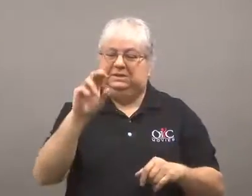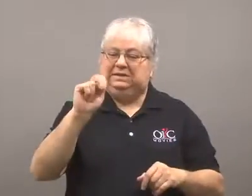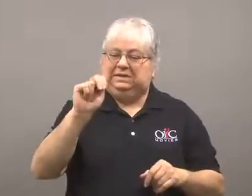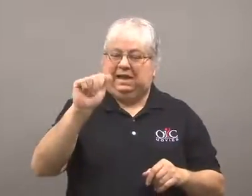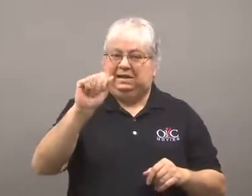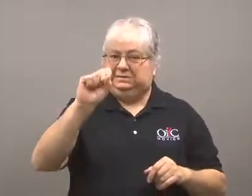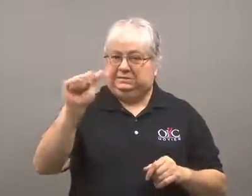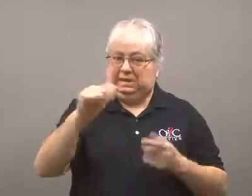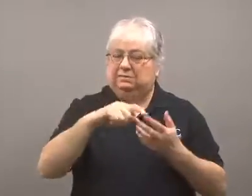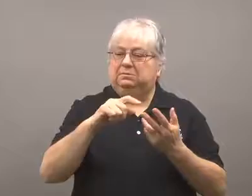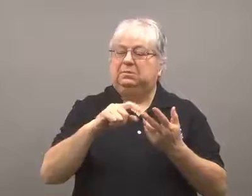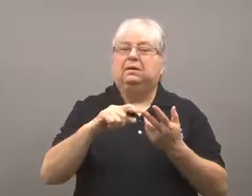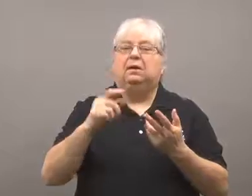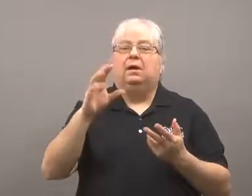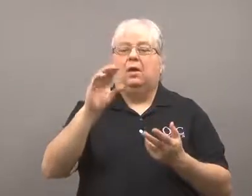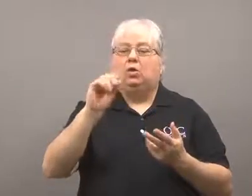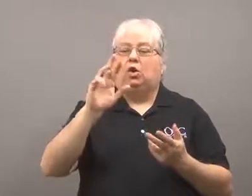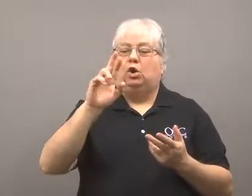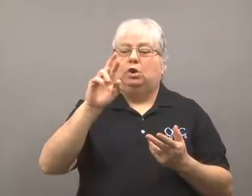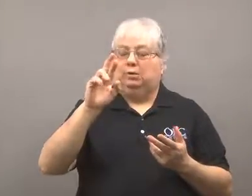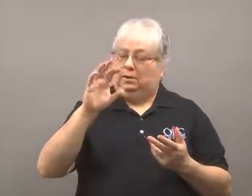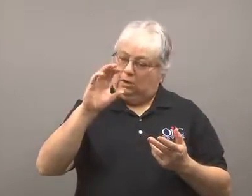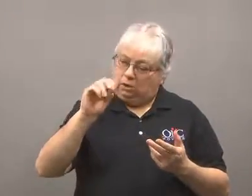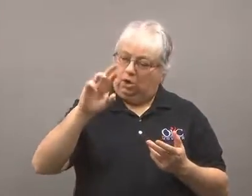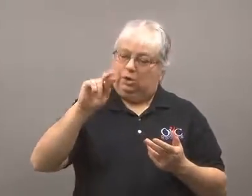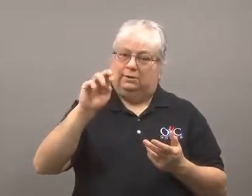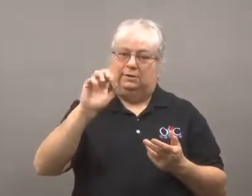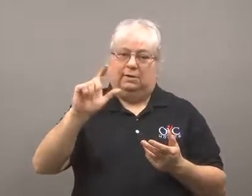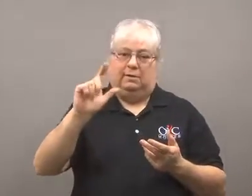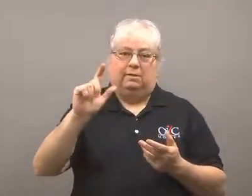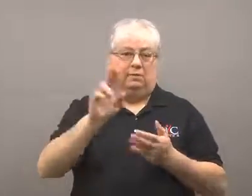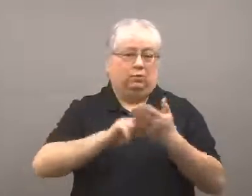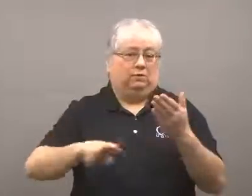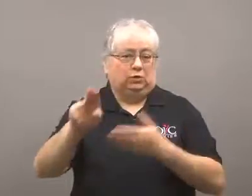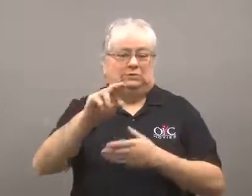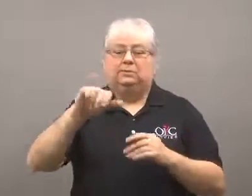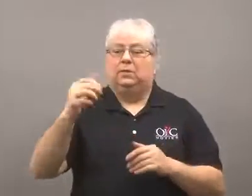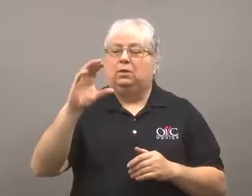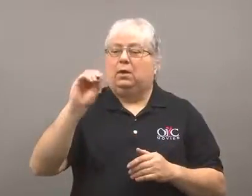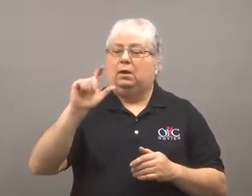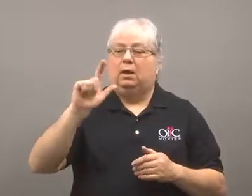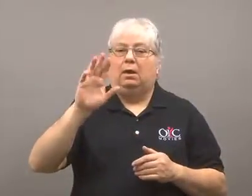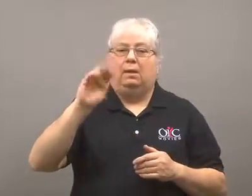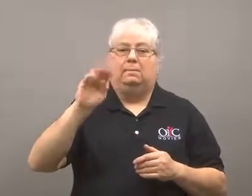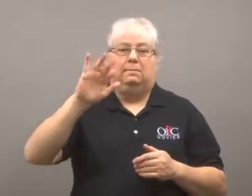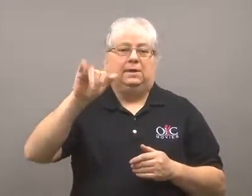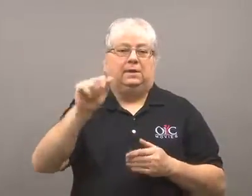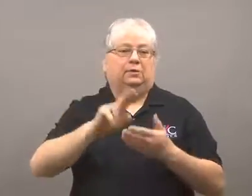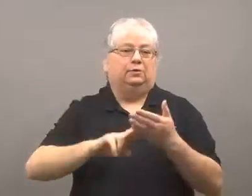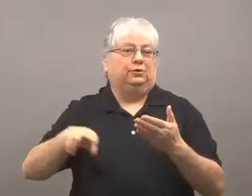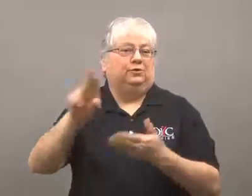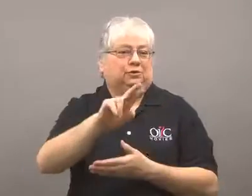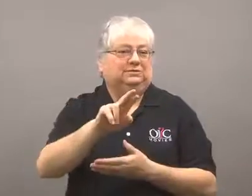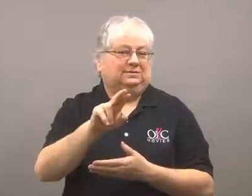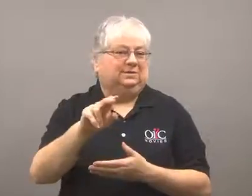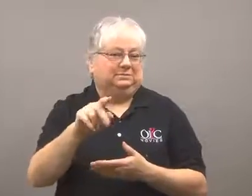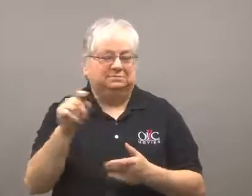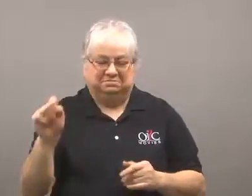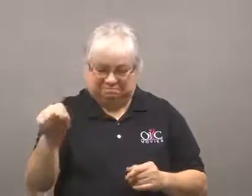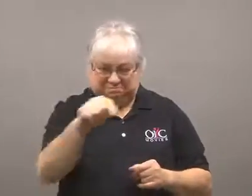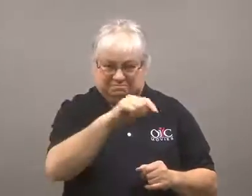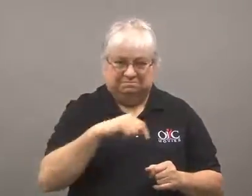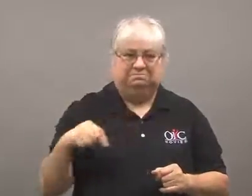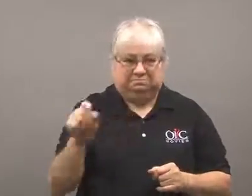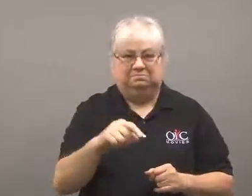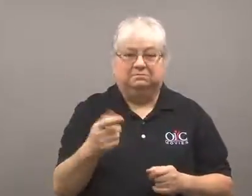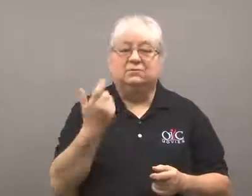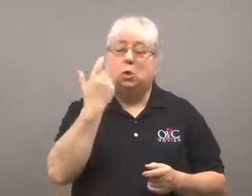They were NASA, Cornell University and Columbia University.